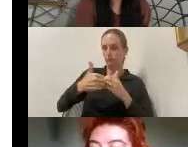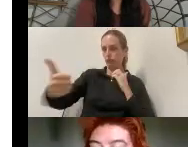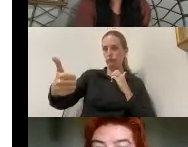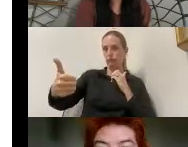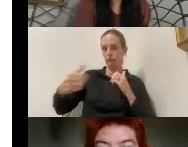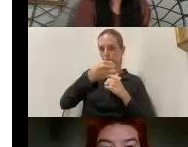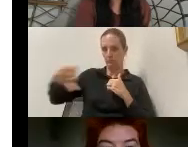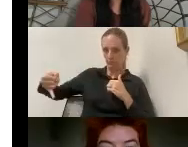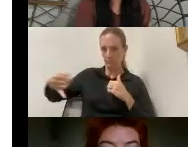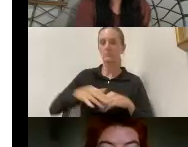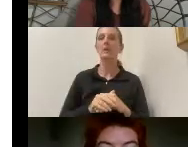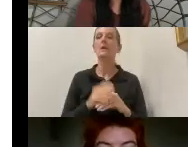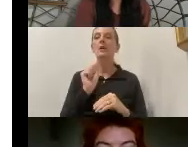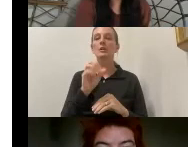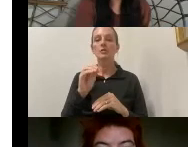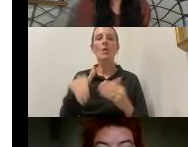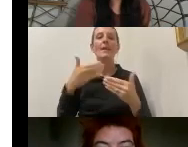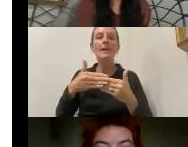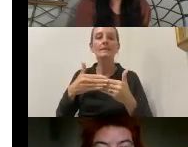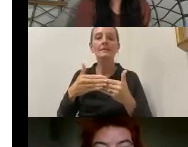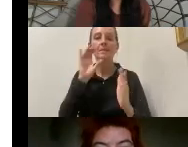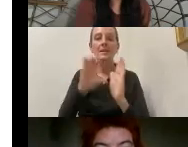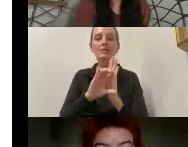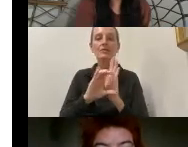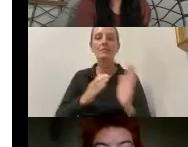And we can go to the next slide please.